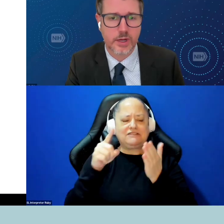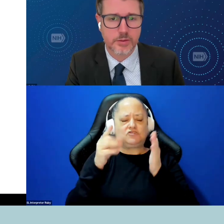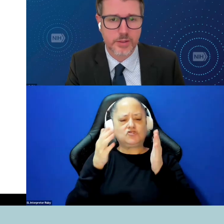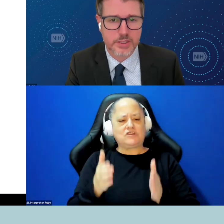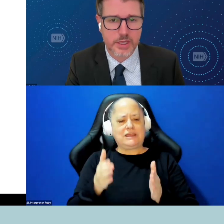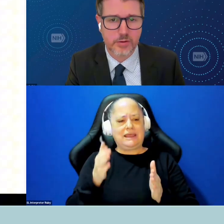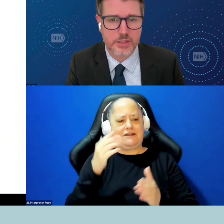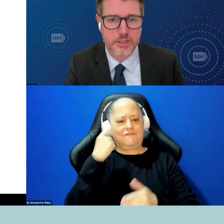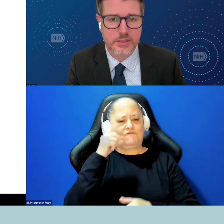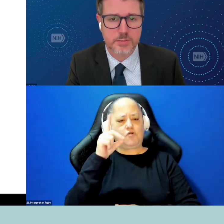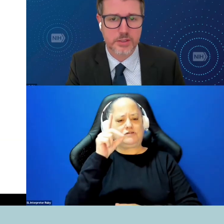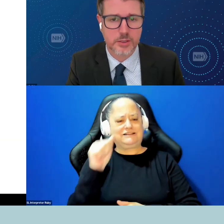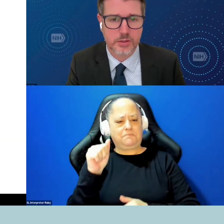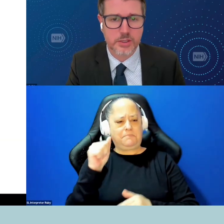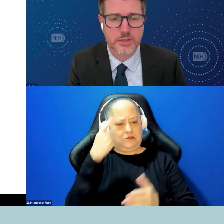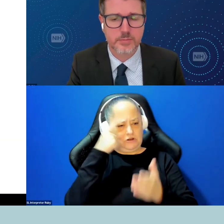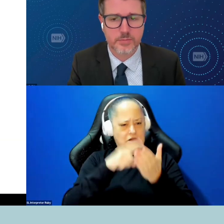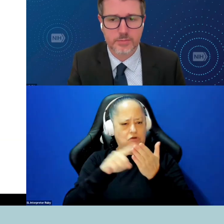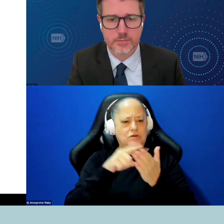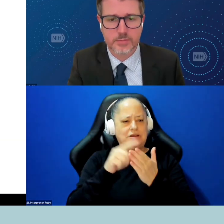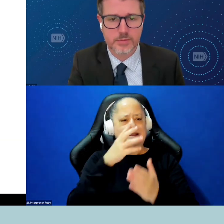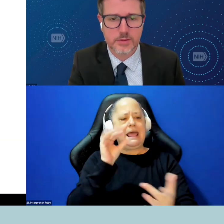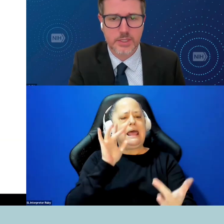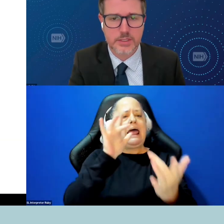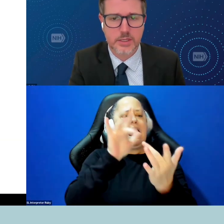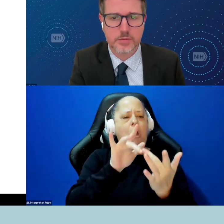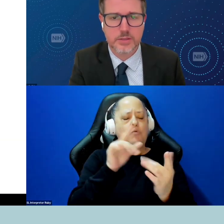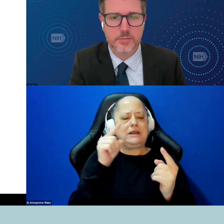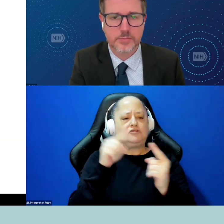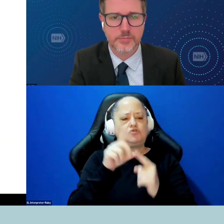for optimizing outreach to disability communities. Next slide, please.